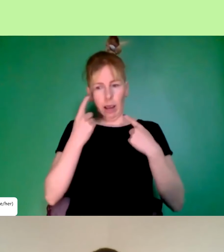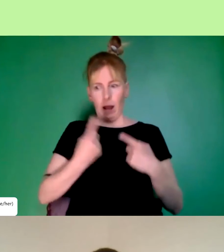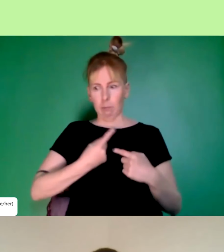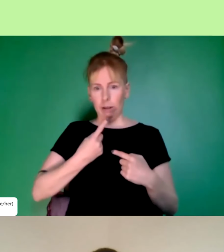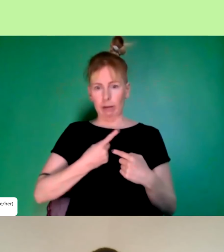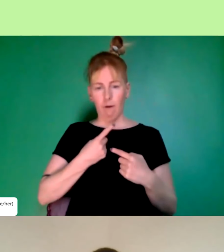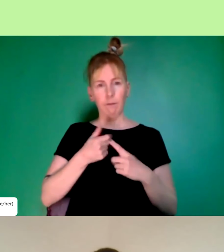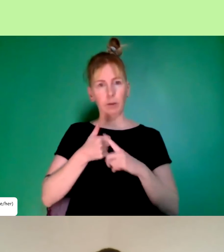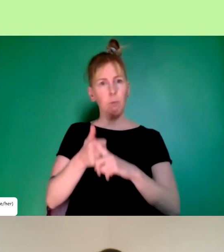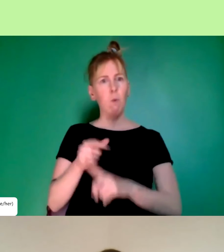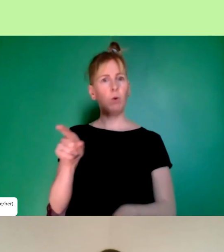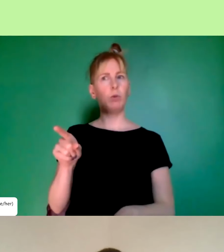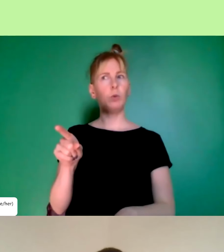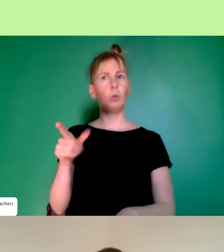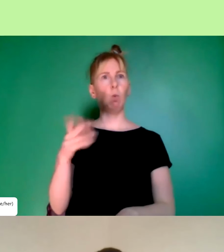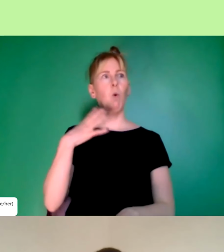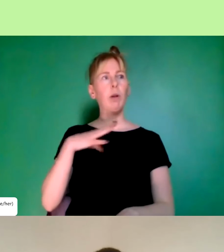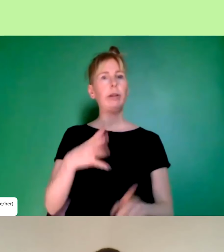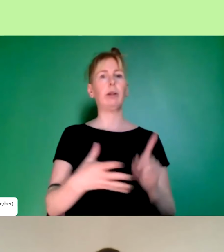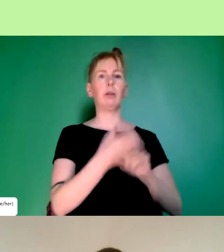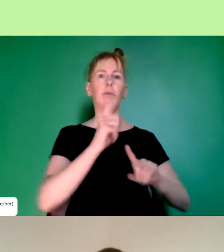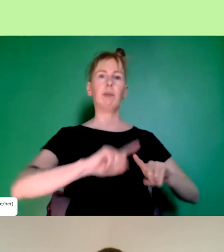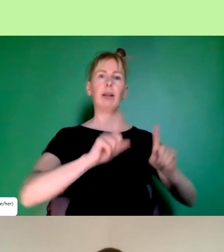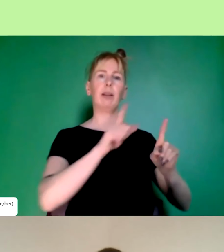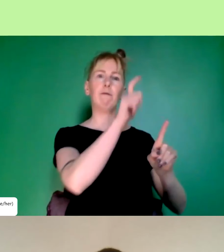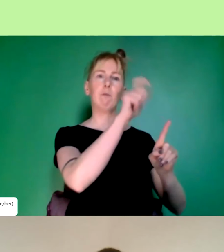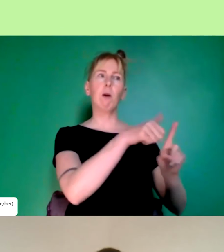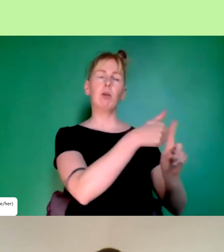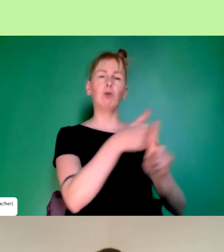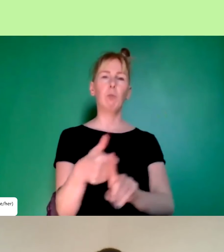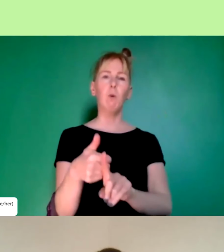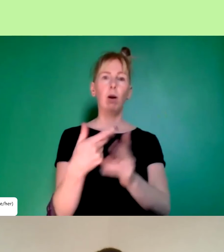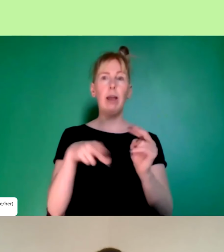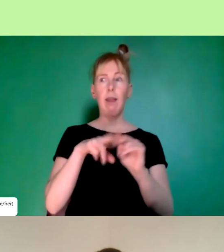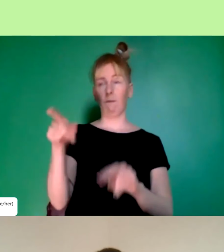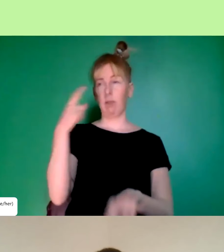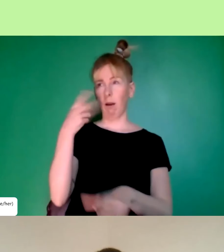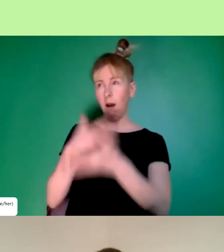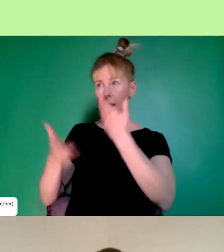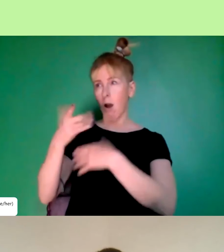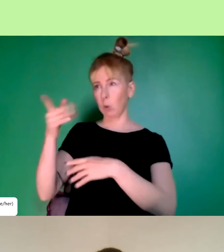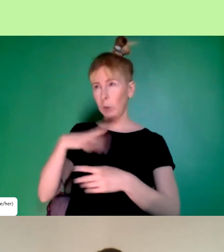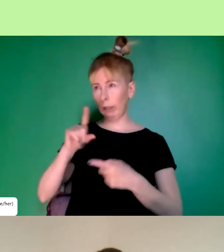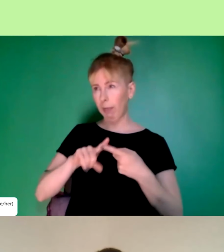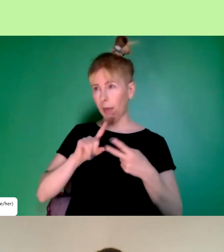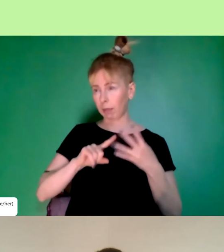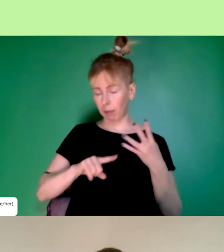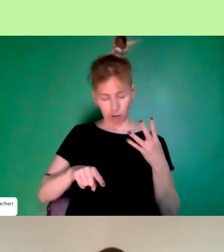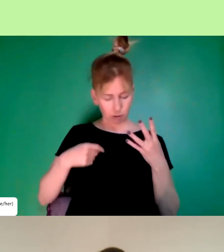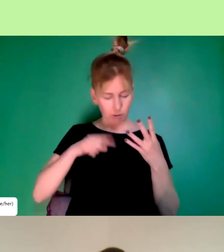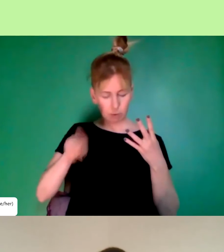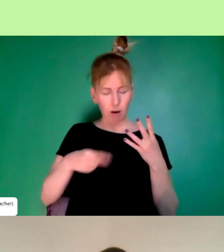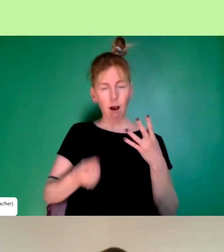need to source it somewhere else. >> MORGAN: And Jack?